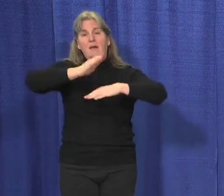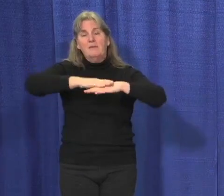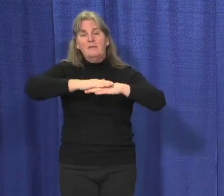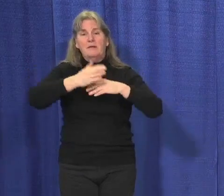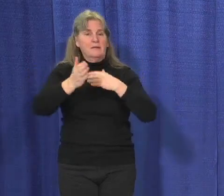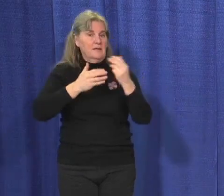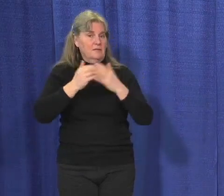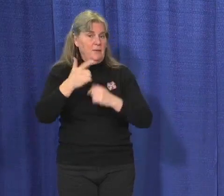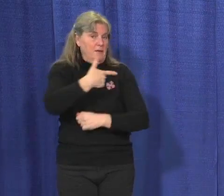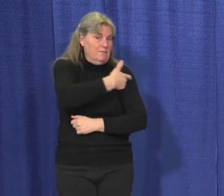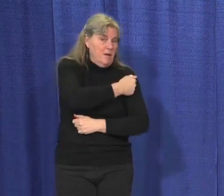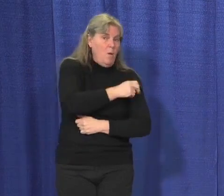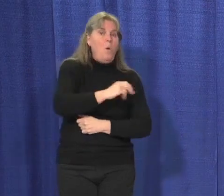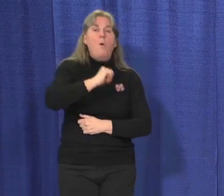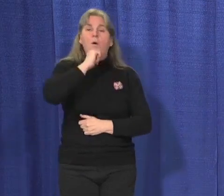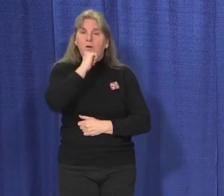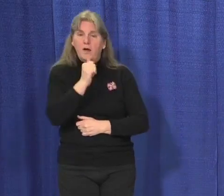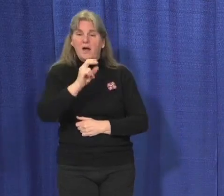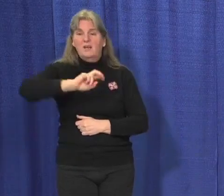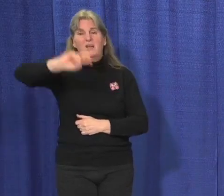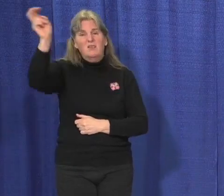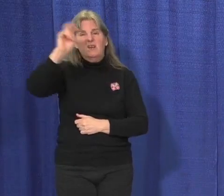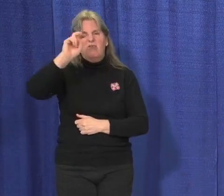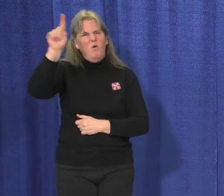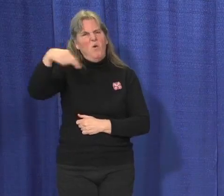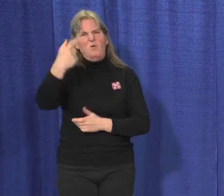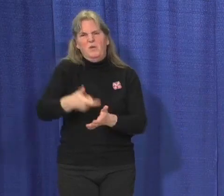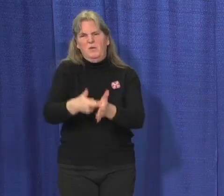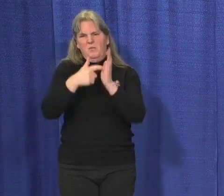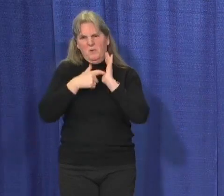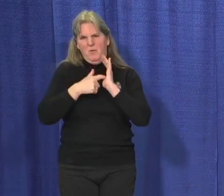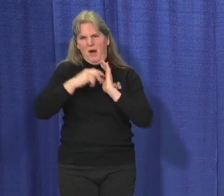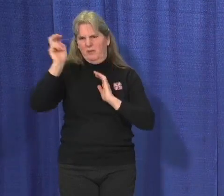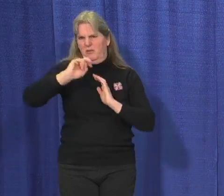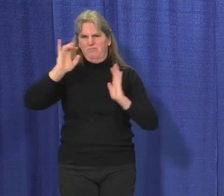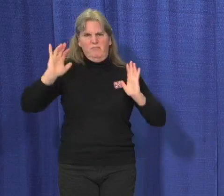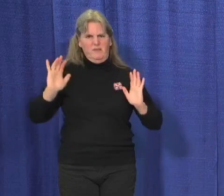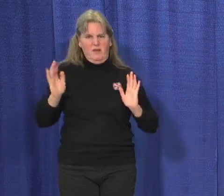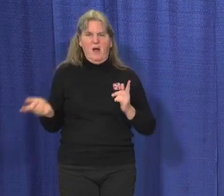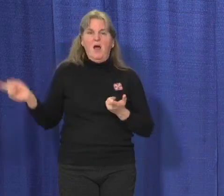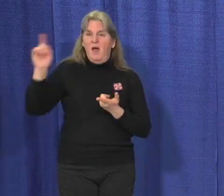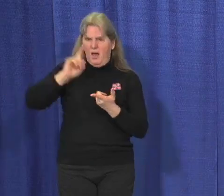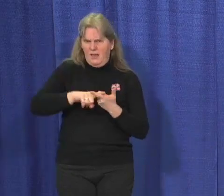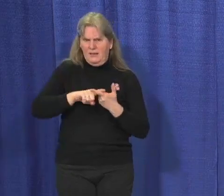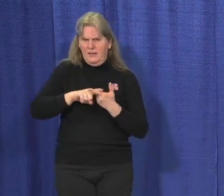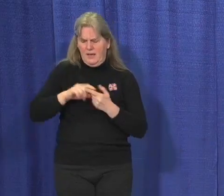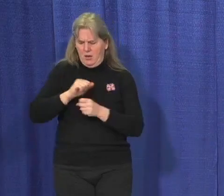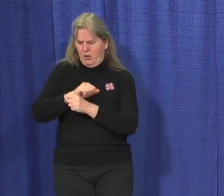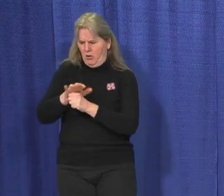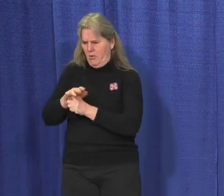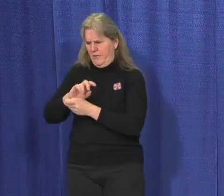weather vaccinated or not travel should be for essential reasons until we understand where the